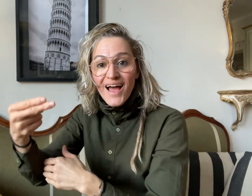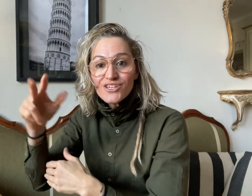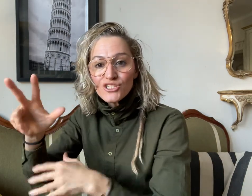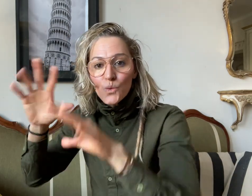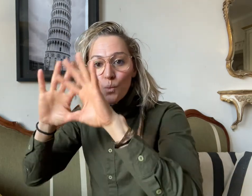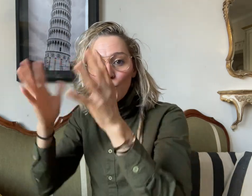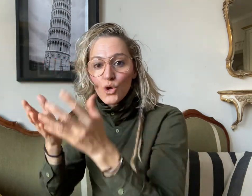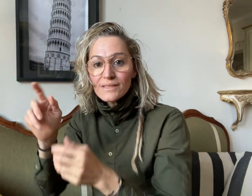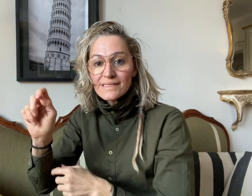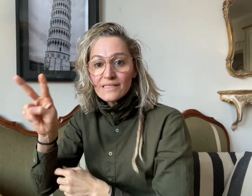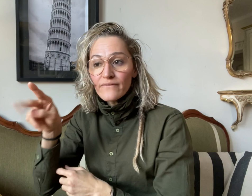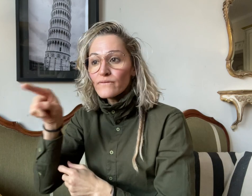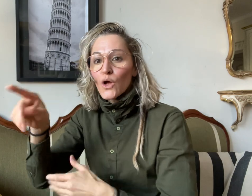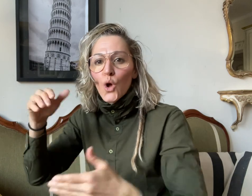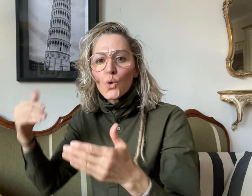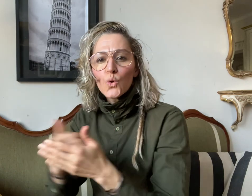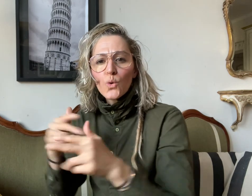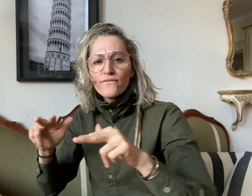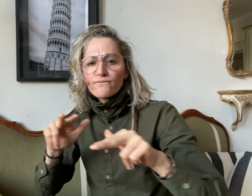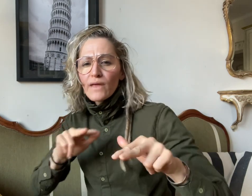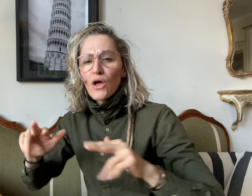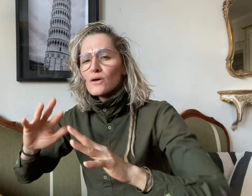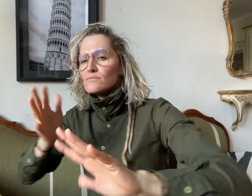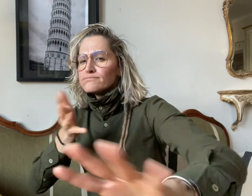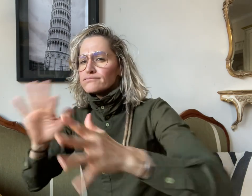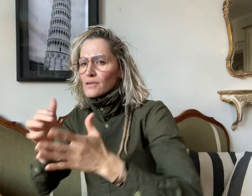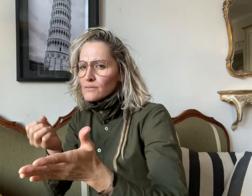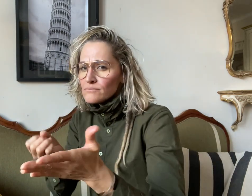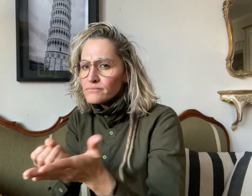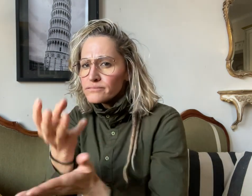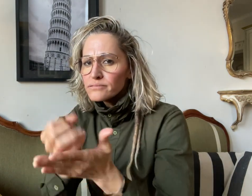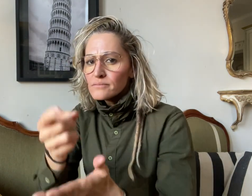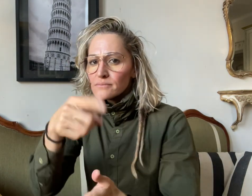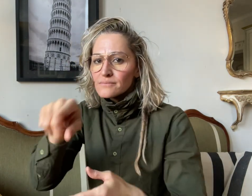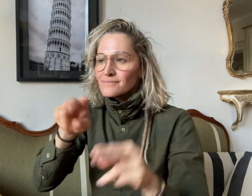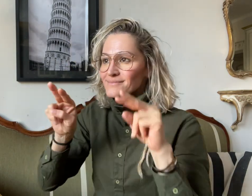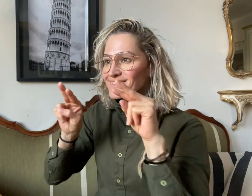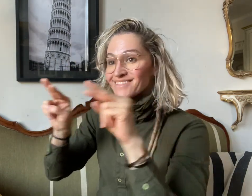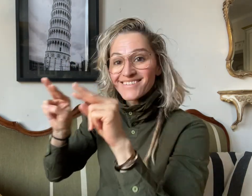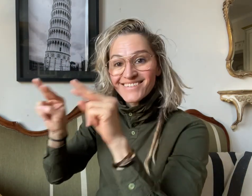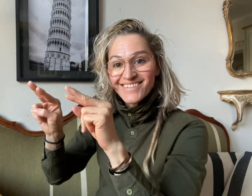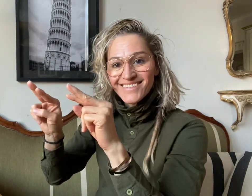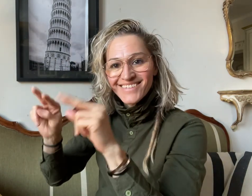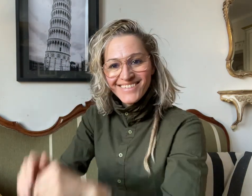H3 World TV to get new video updates!